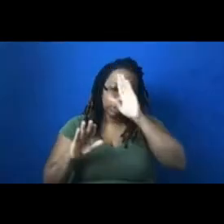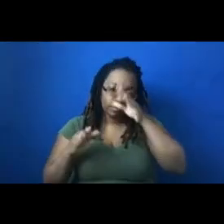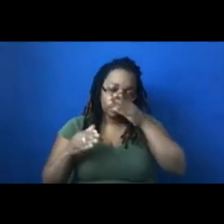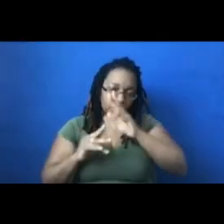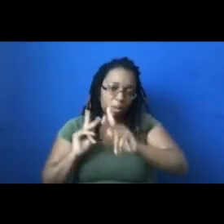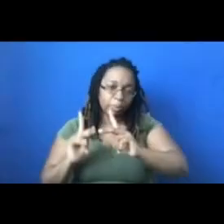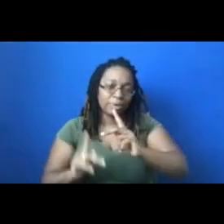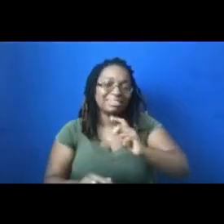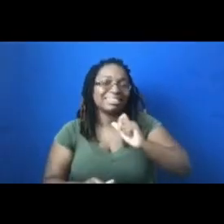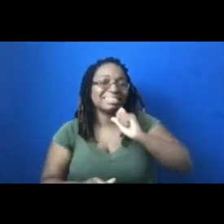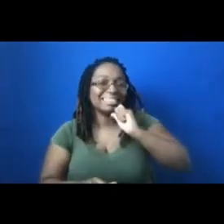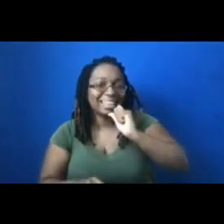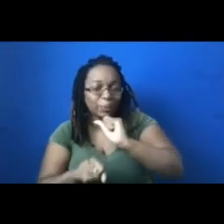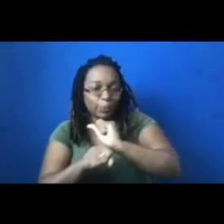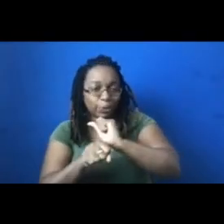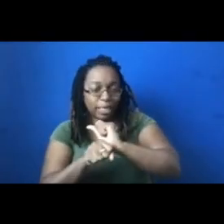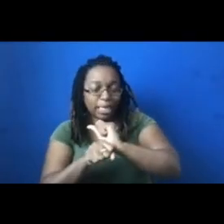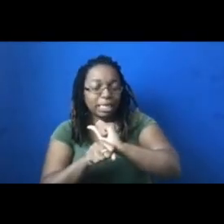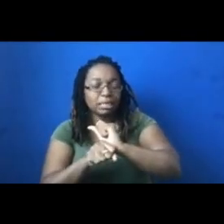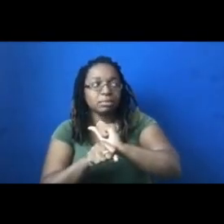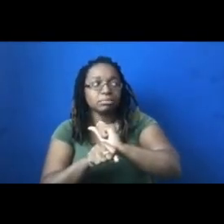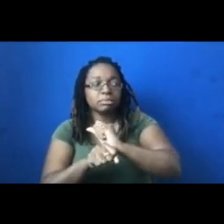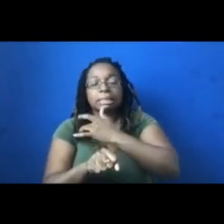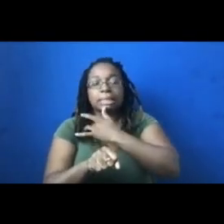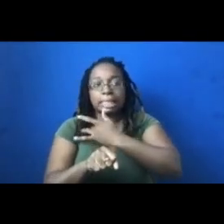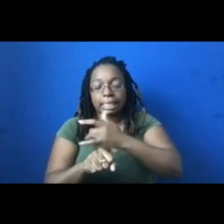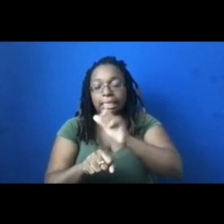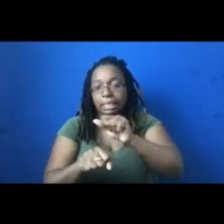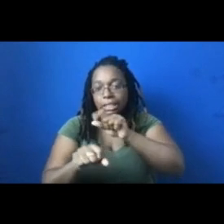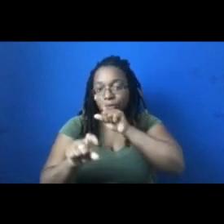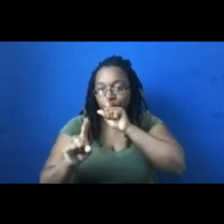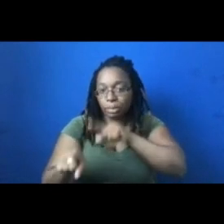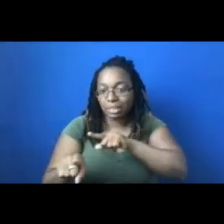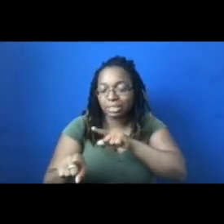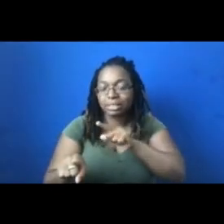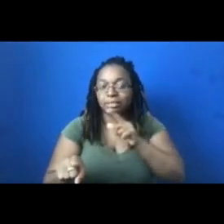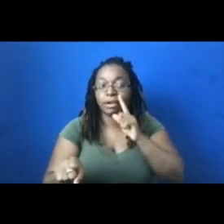responsive. But this to be successful, you do not have to